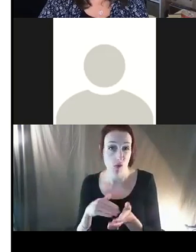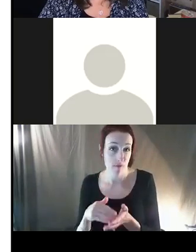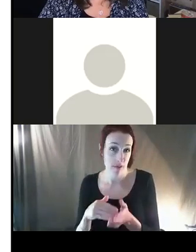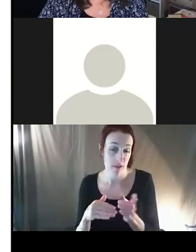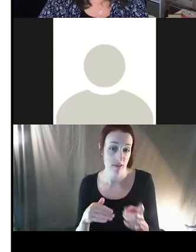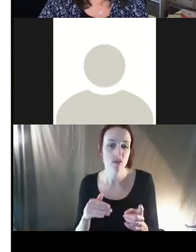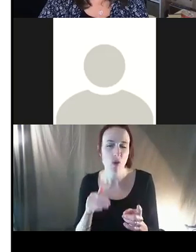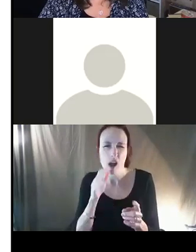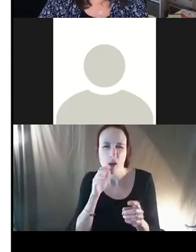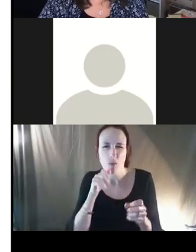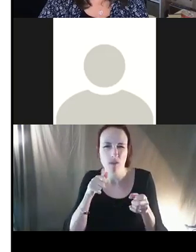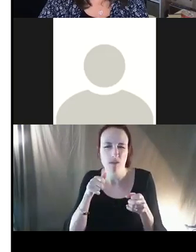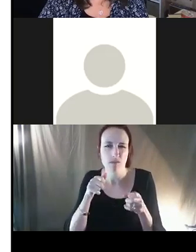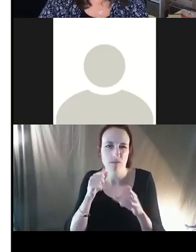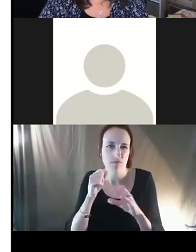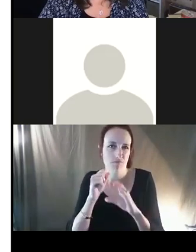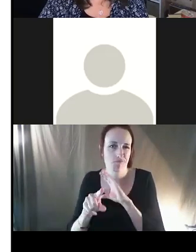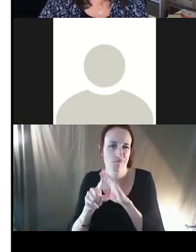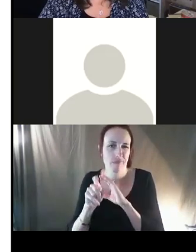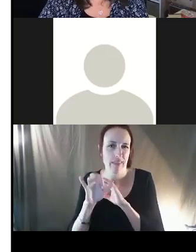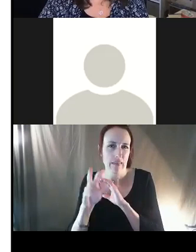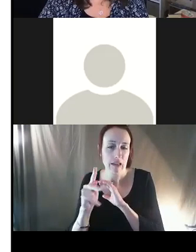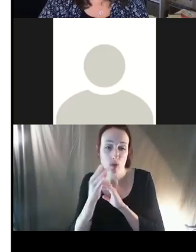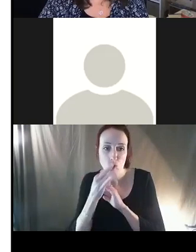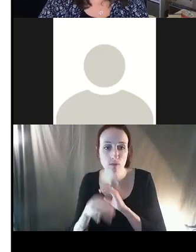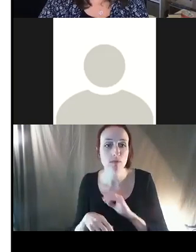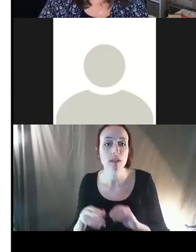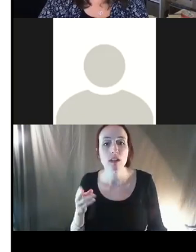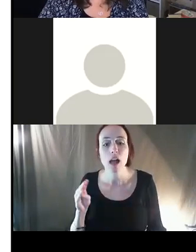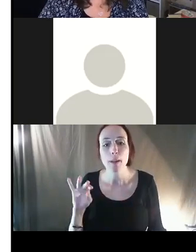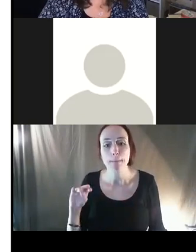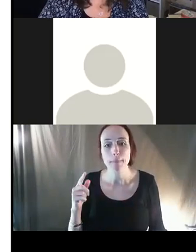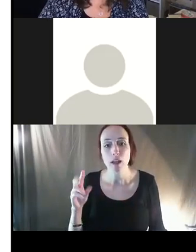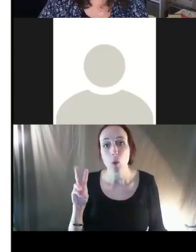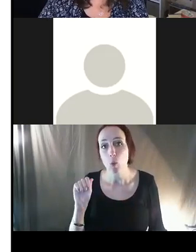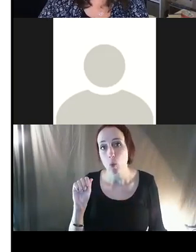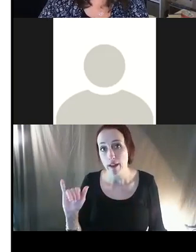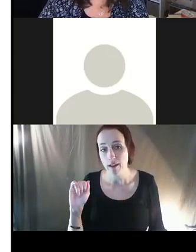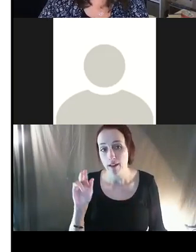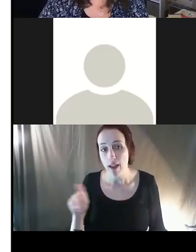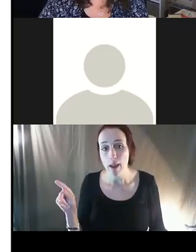Hemingway App, it gives a readability score, information about each sentence, and identifies